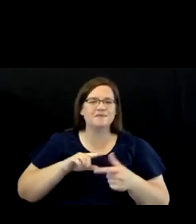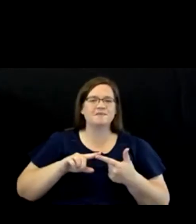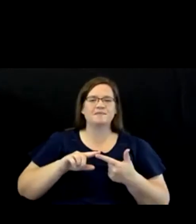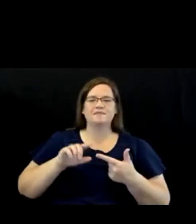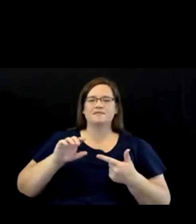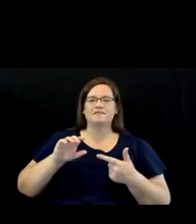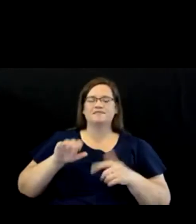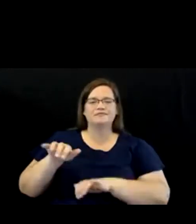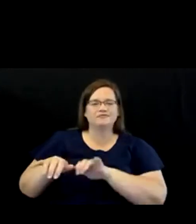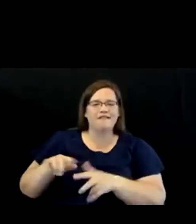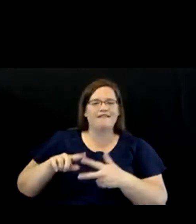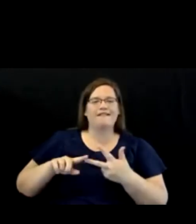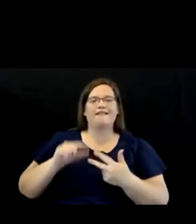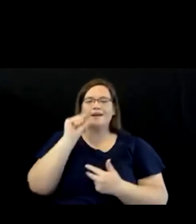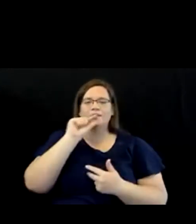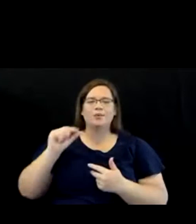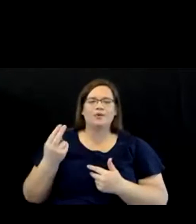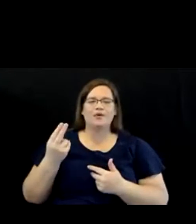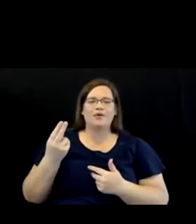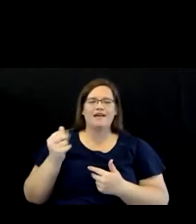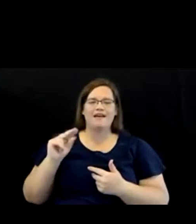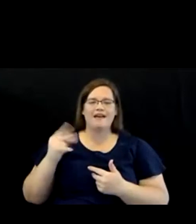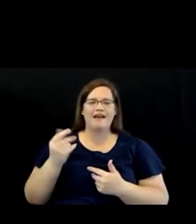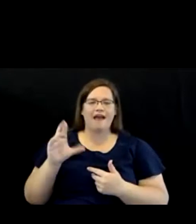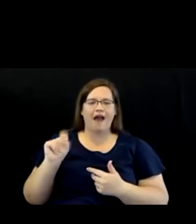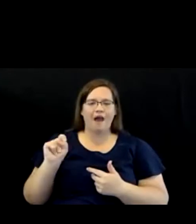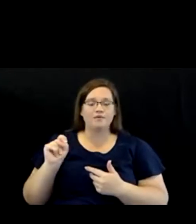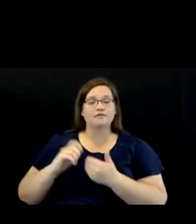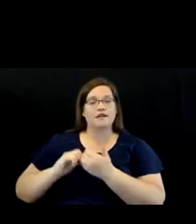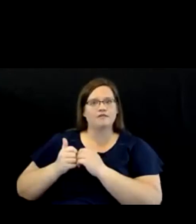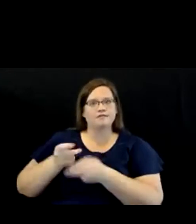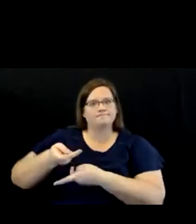to address social isolation. I think we're also -- I've been impressed with